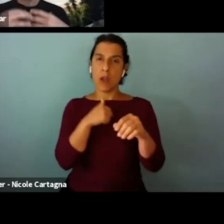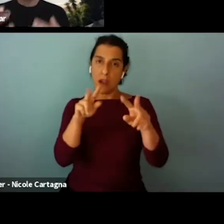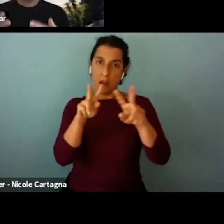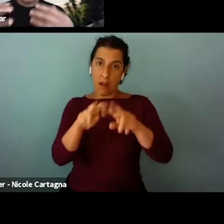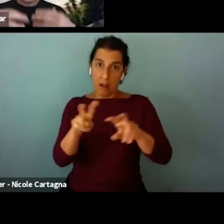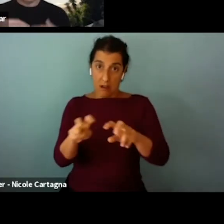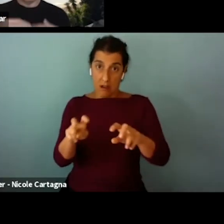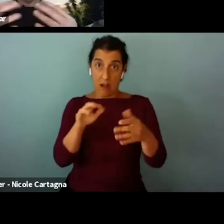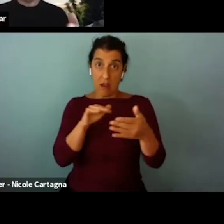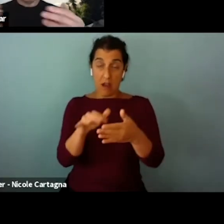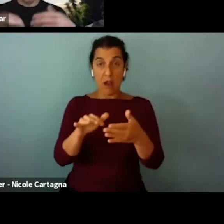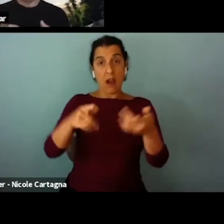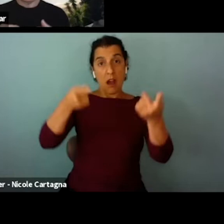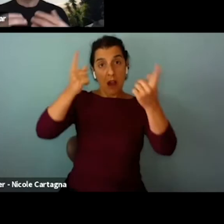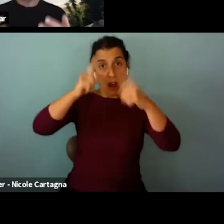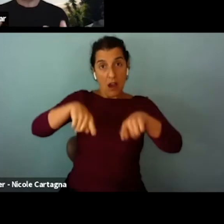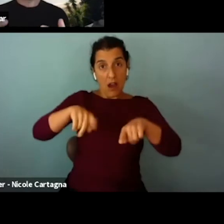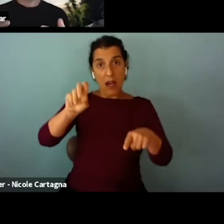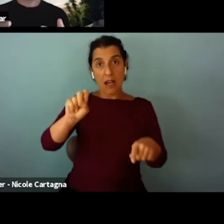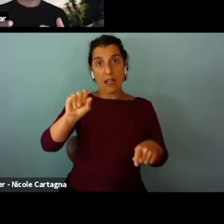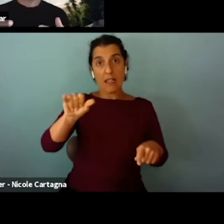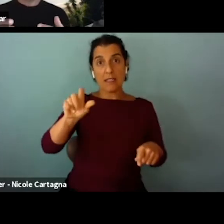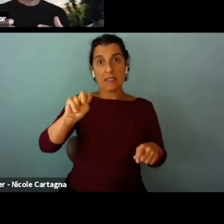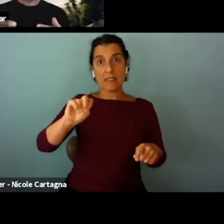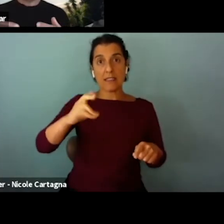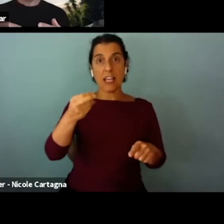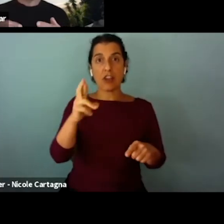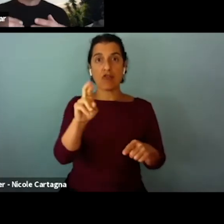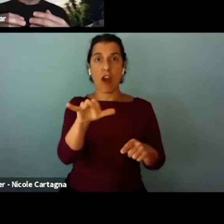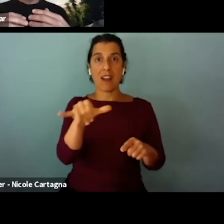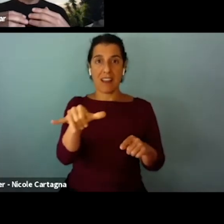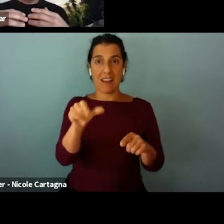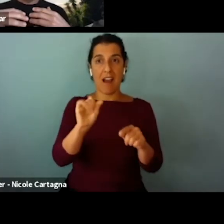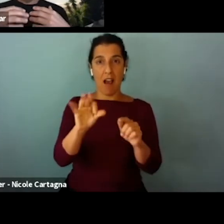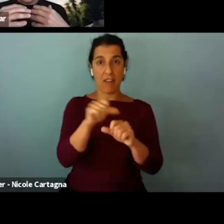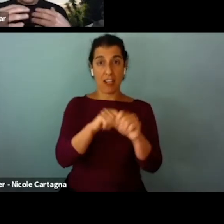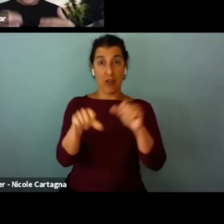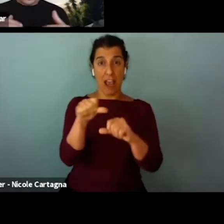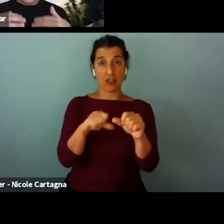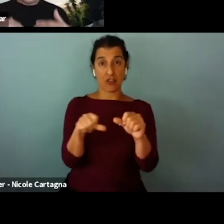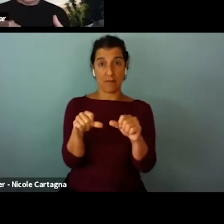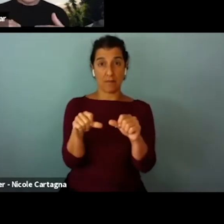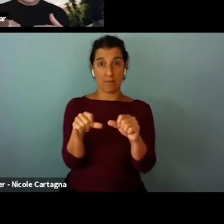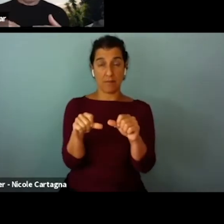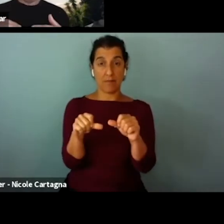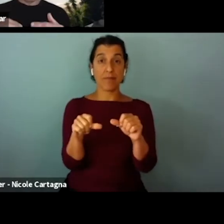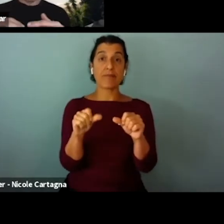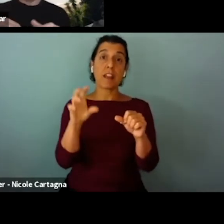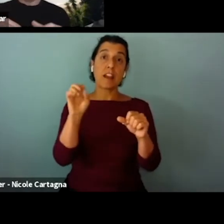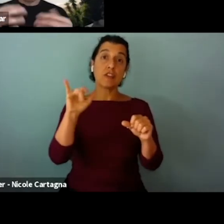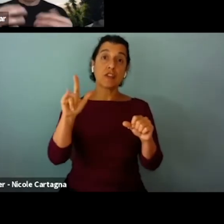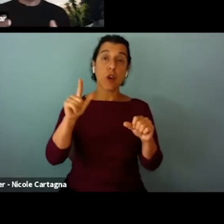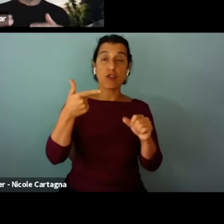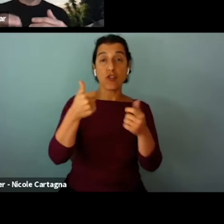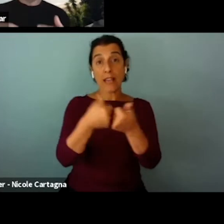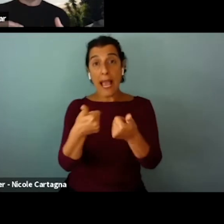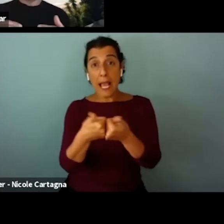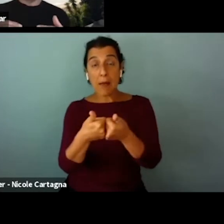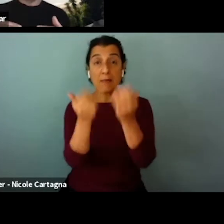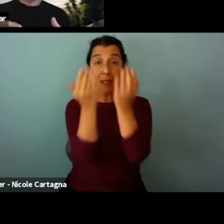synchrony of interaction and we look at social games so peek-a-boo for example